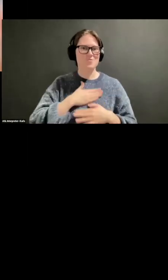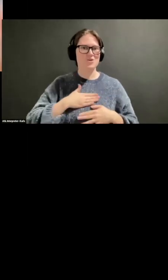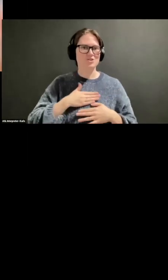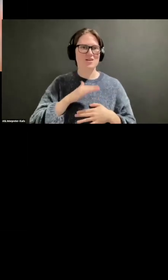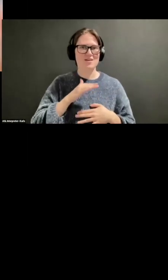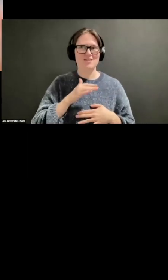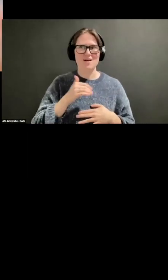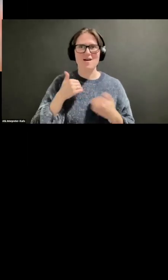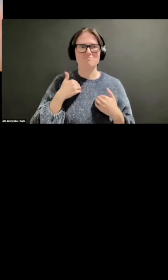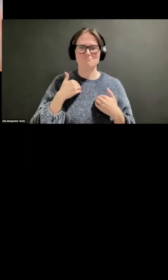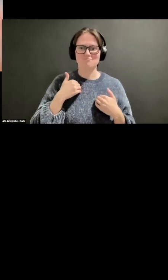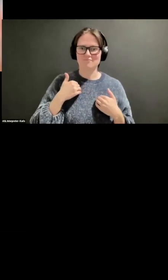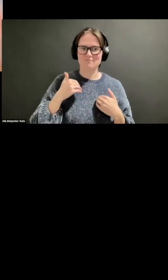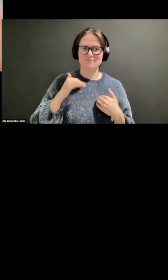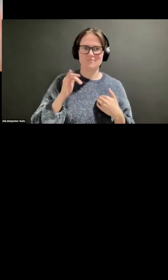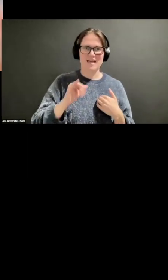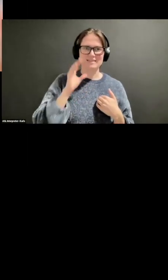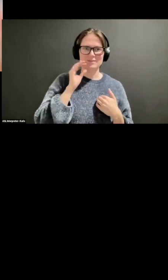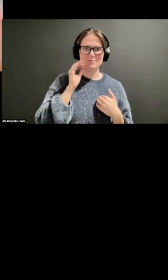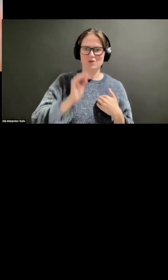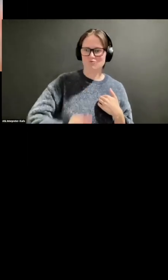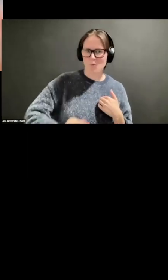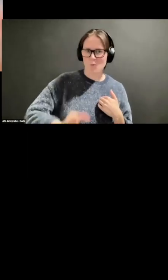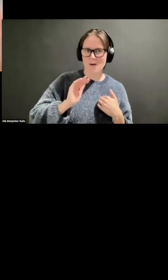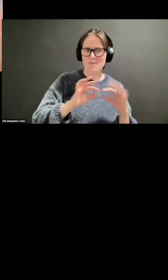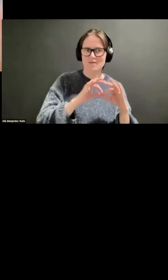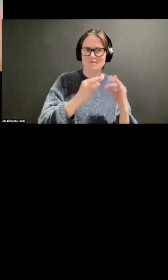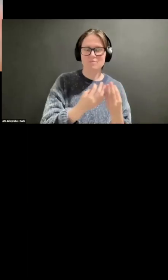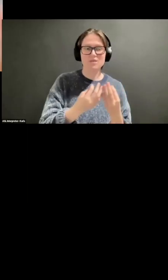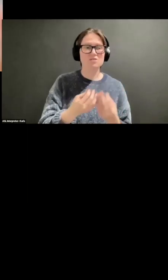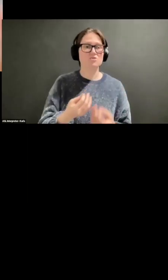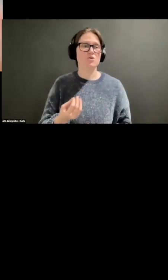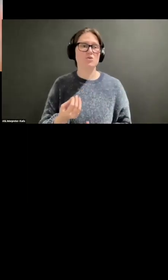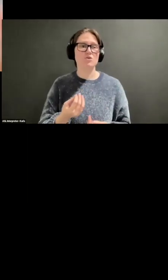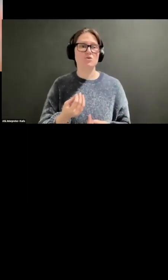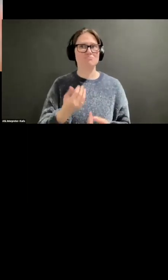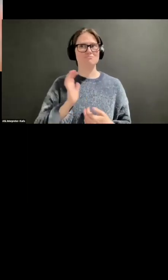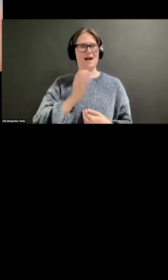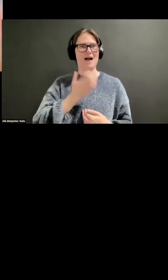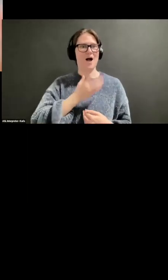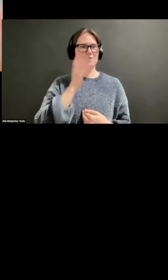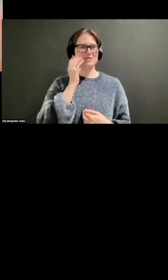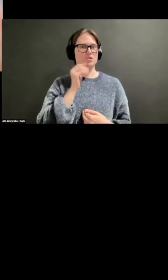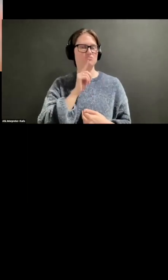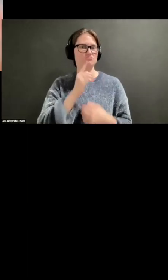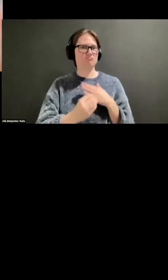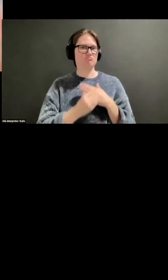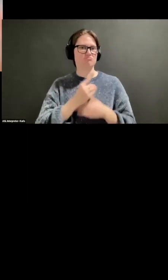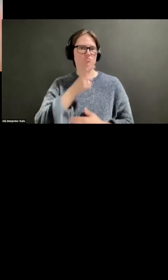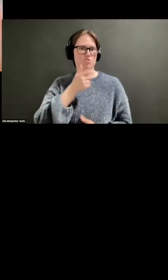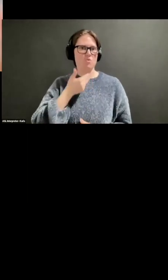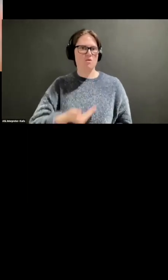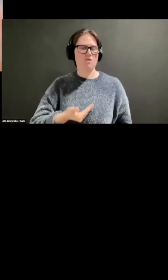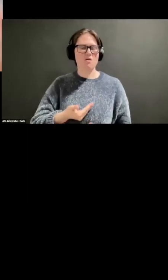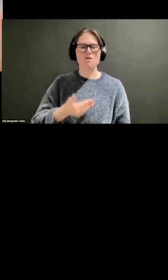And so, you know, whichever our experiences are definitely shapes us. So, Yomi, I wondered, you know, how did your experiences related to